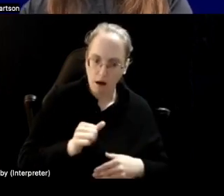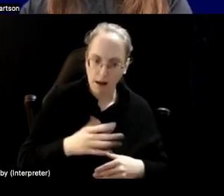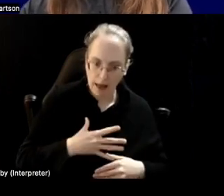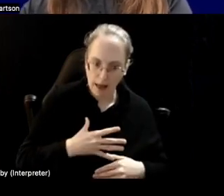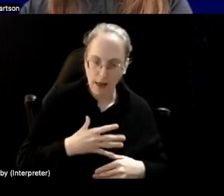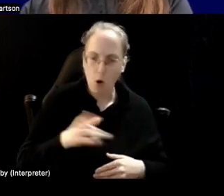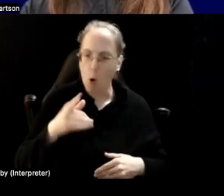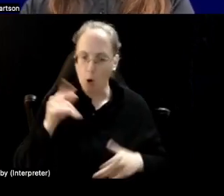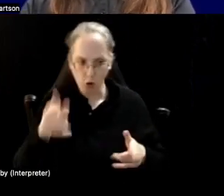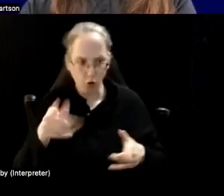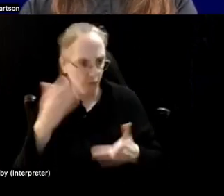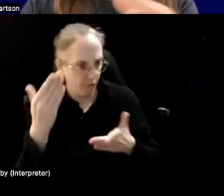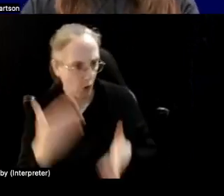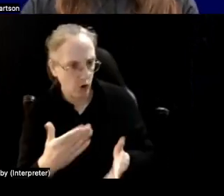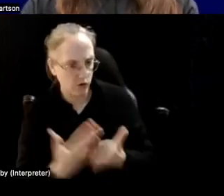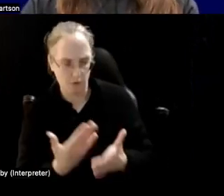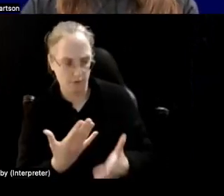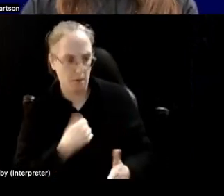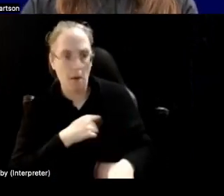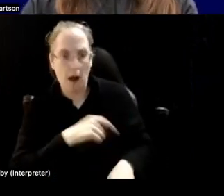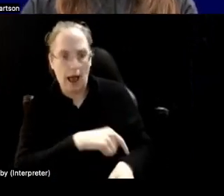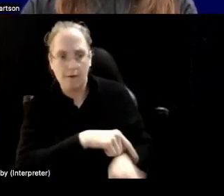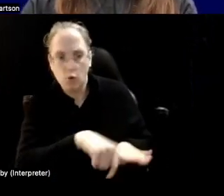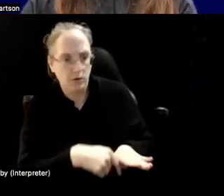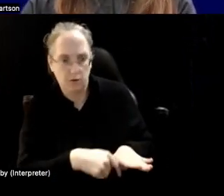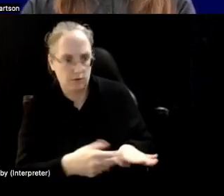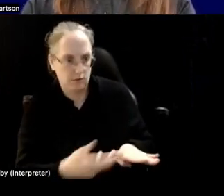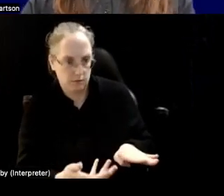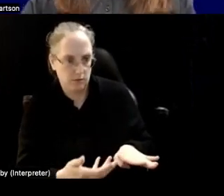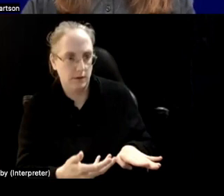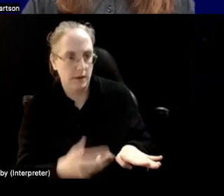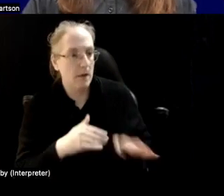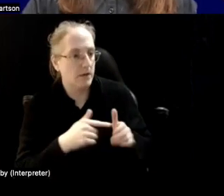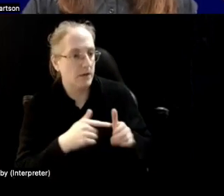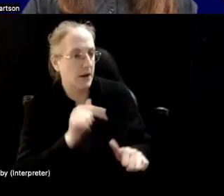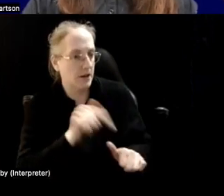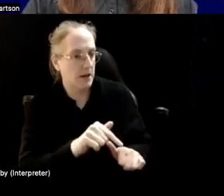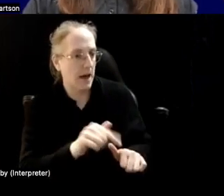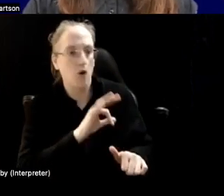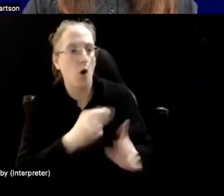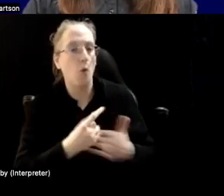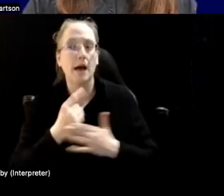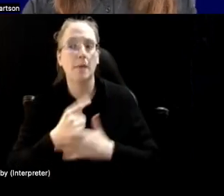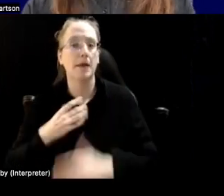my feet, that is what they responded to", "Not this thing that was going on with my head and